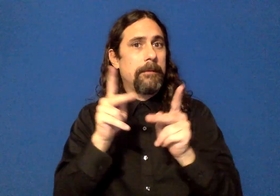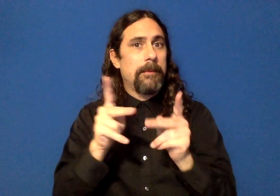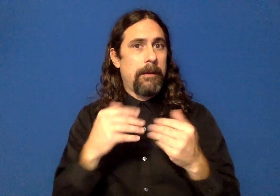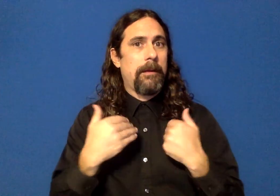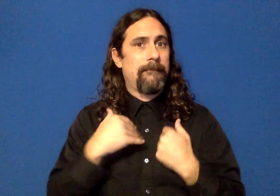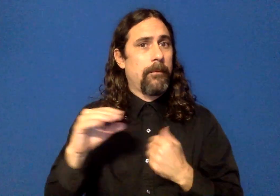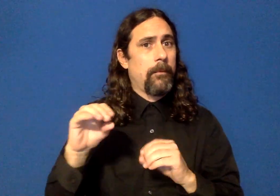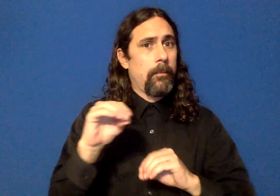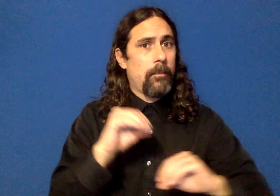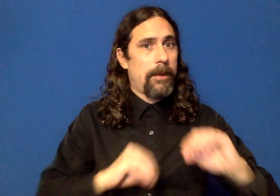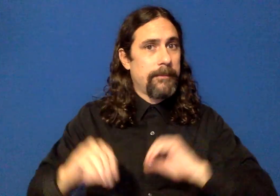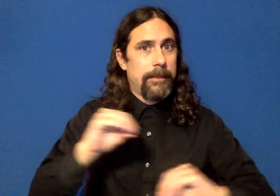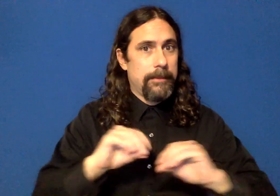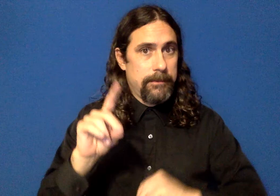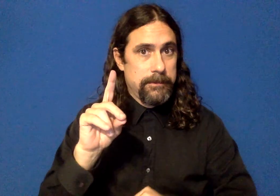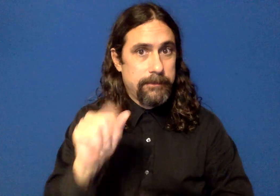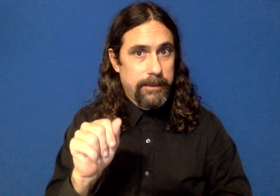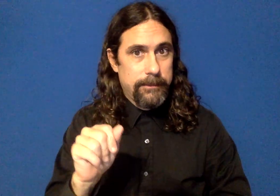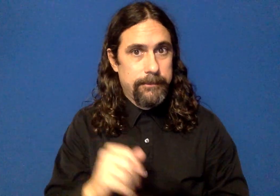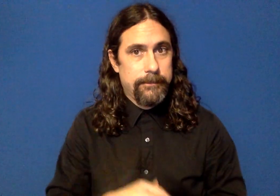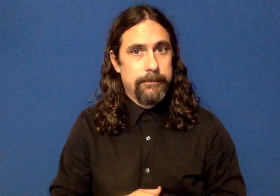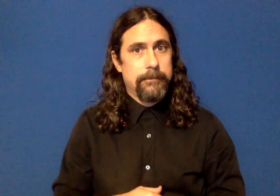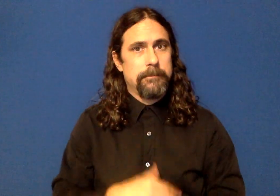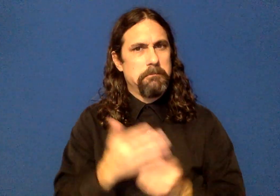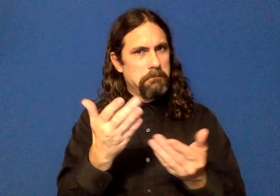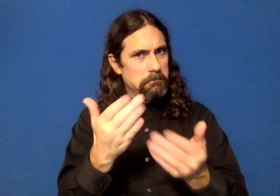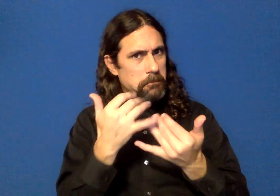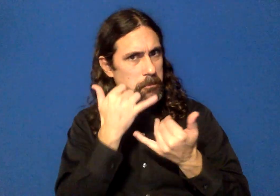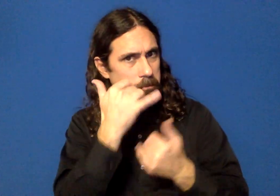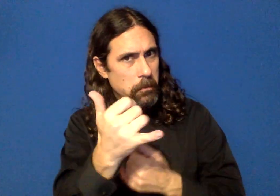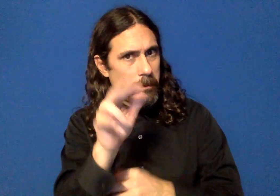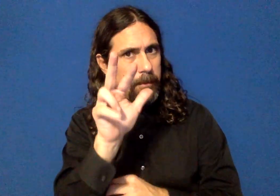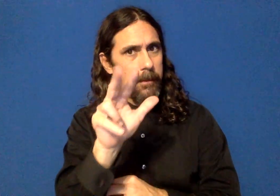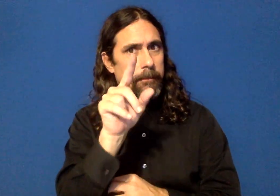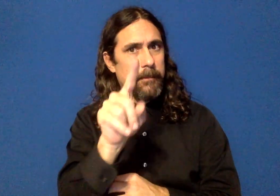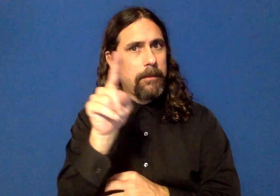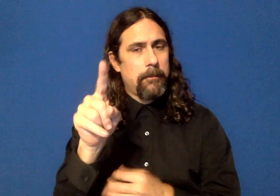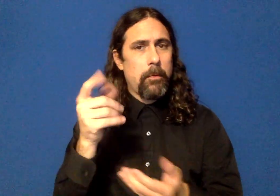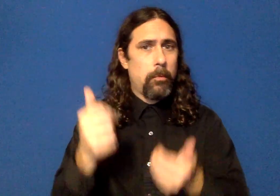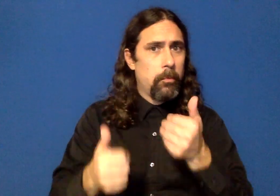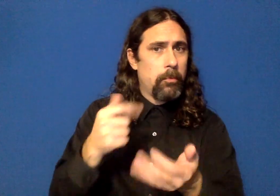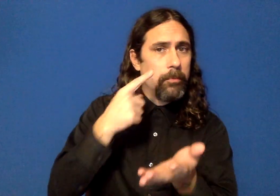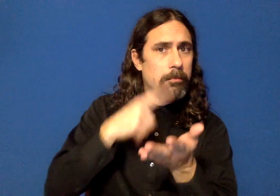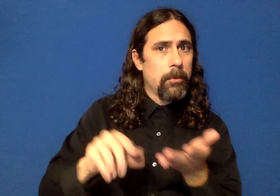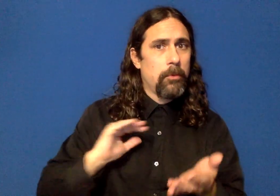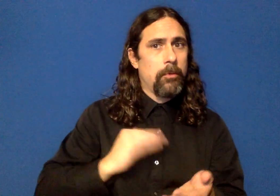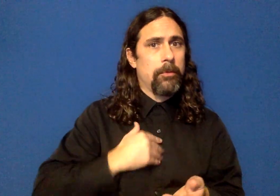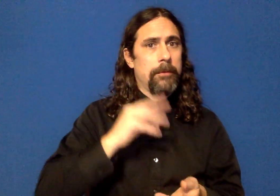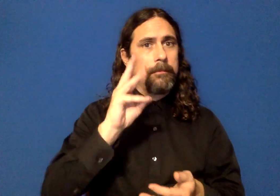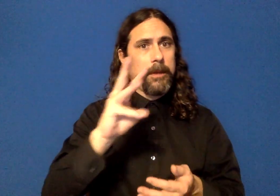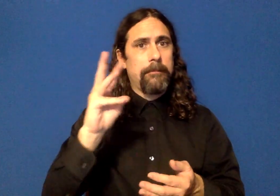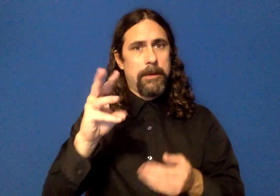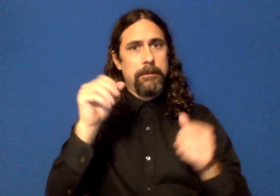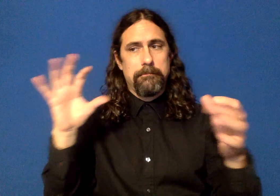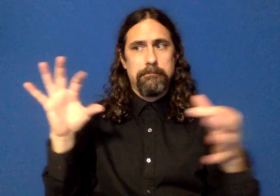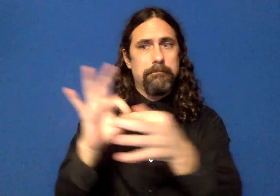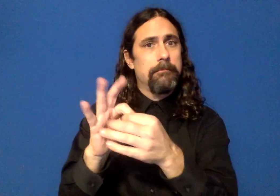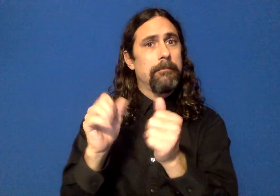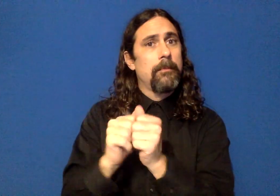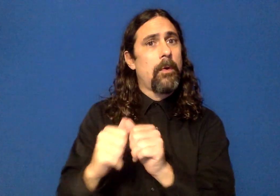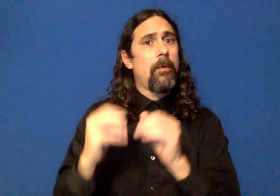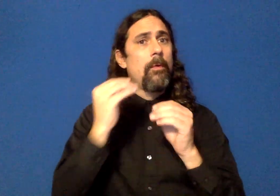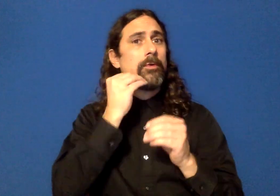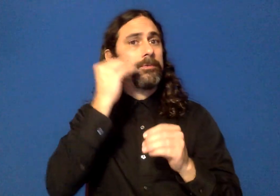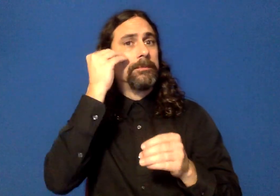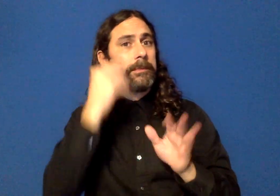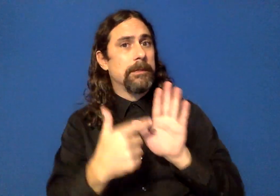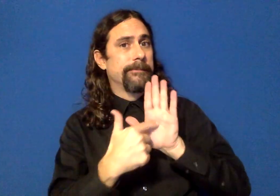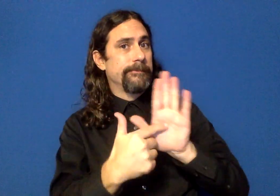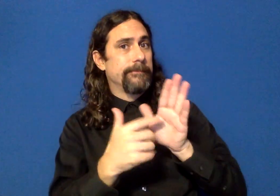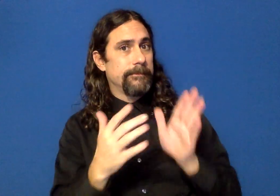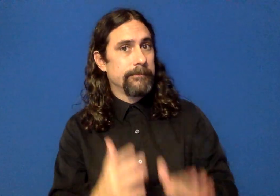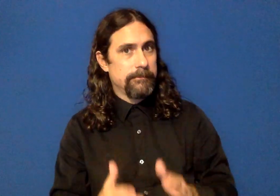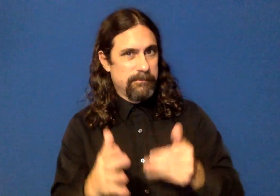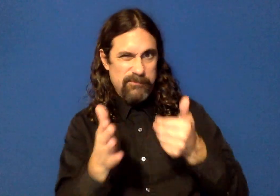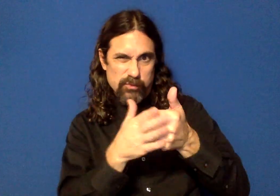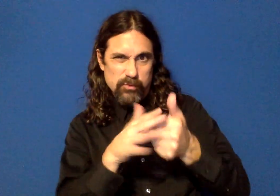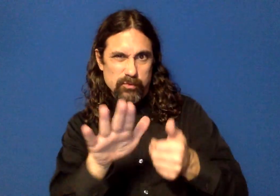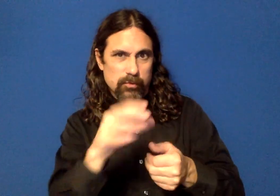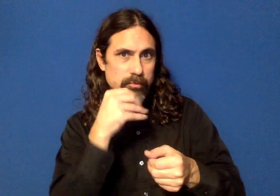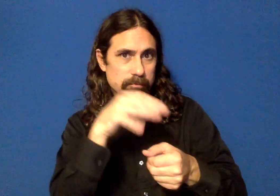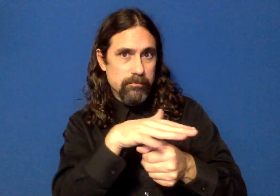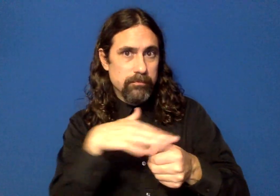311 or visit our website to connect with a Housing Ambassador near you: nyc.gov/housing-ambassadors.